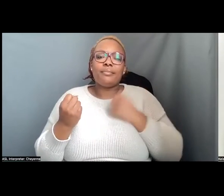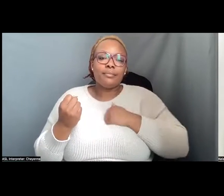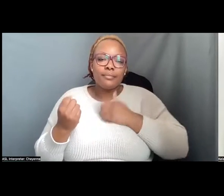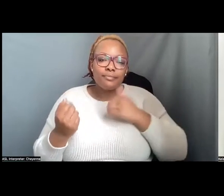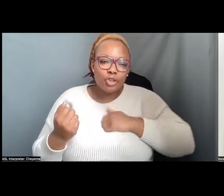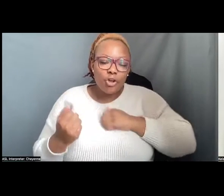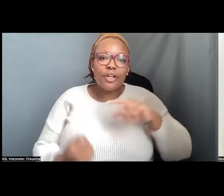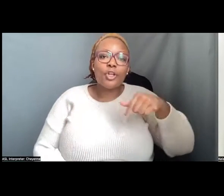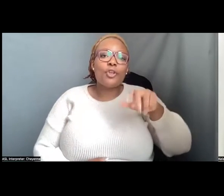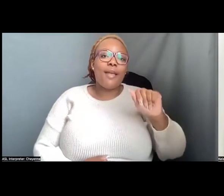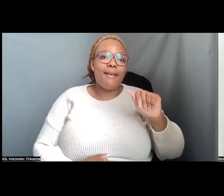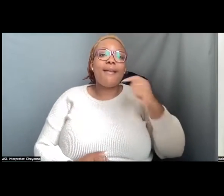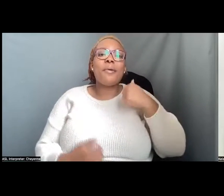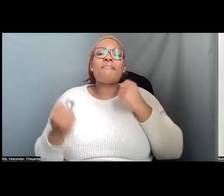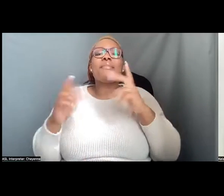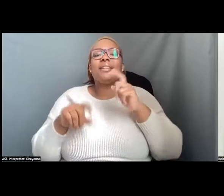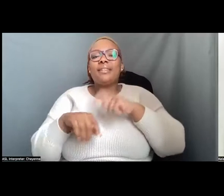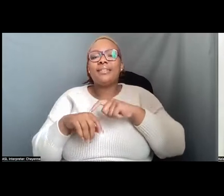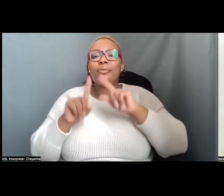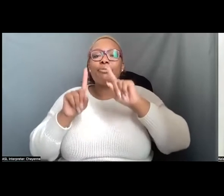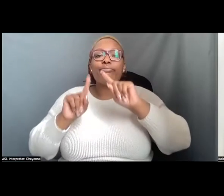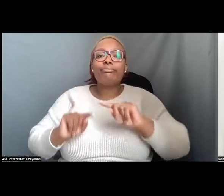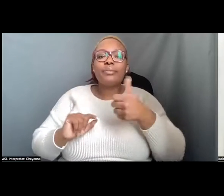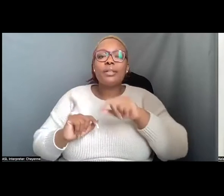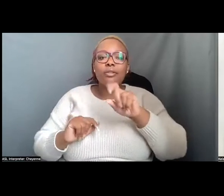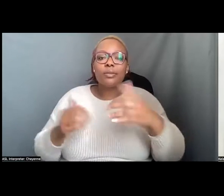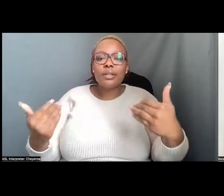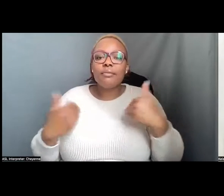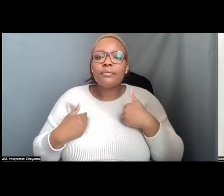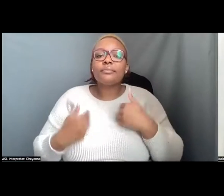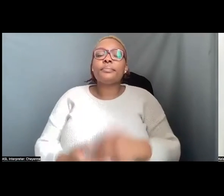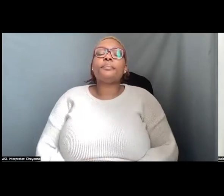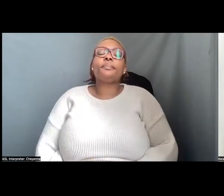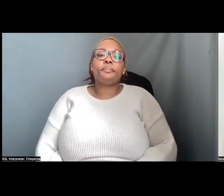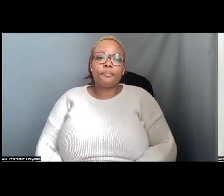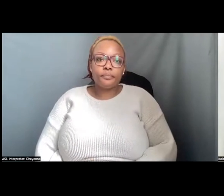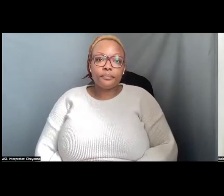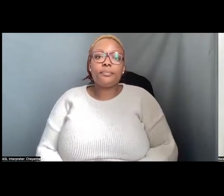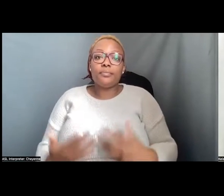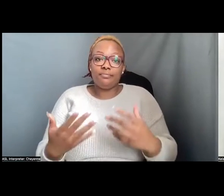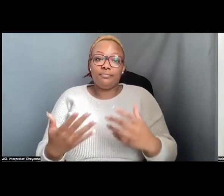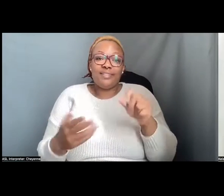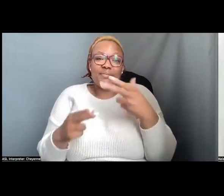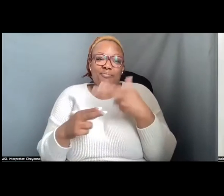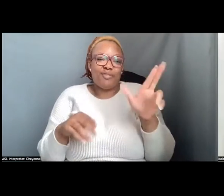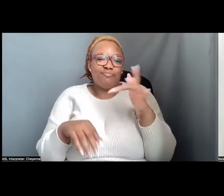The Q&A. We will have plenty of time to answer them. Yeah. Just really quickly.